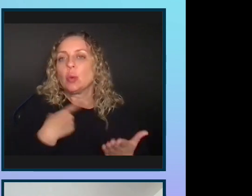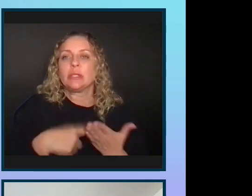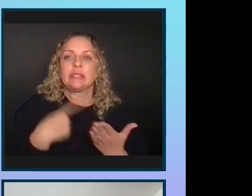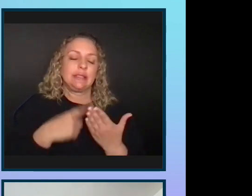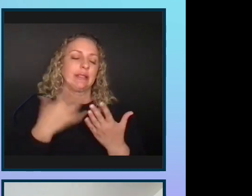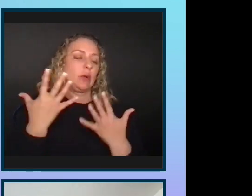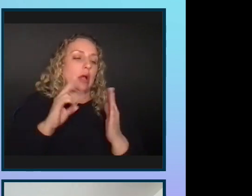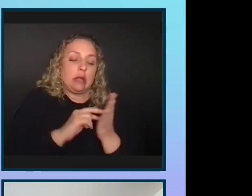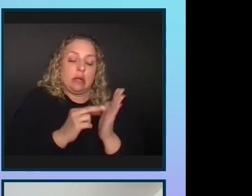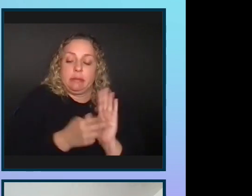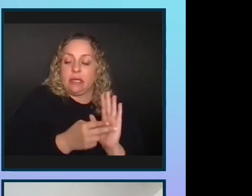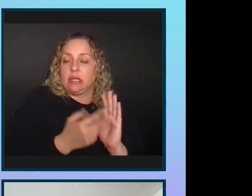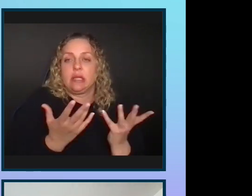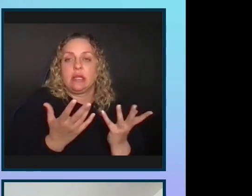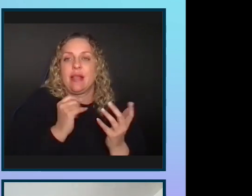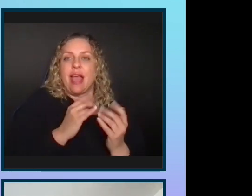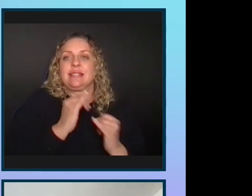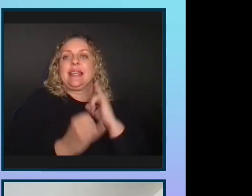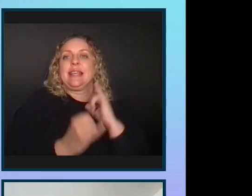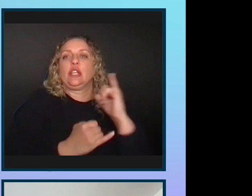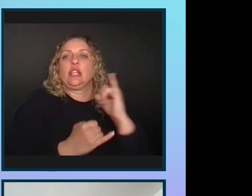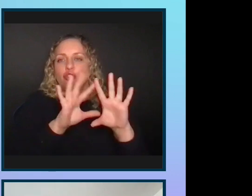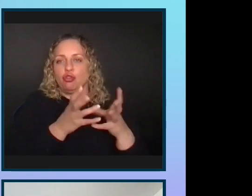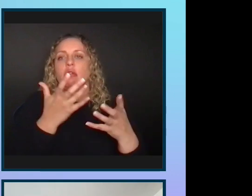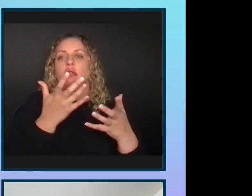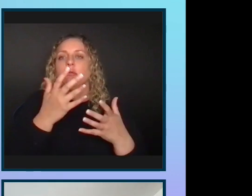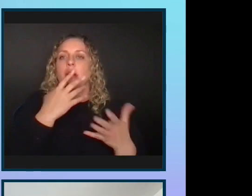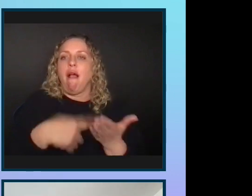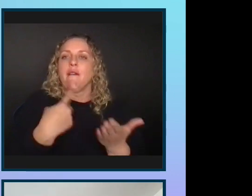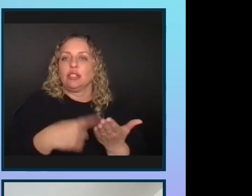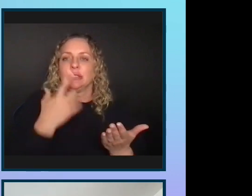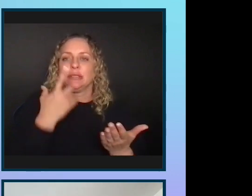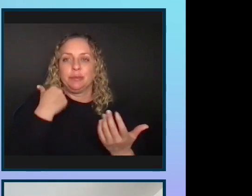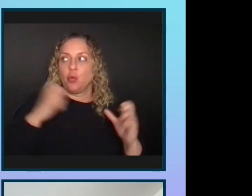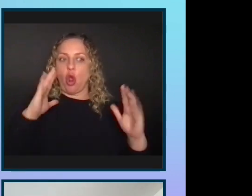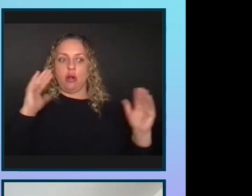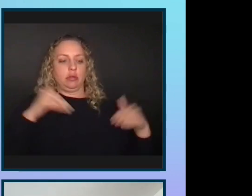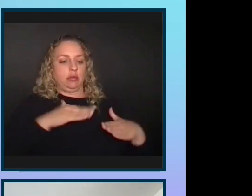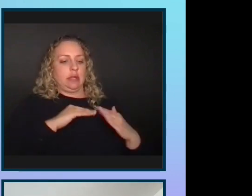it really is an international conversation because we're all aiming in the accessibility community to kind of do the same things